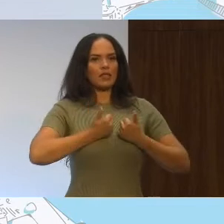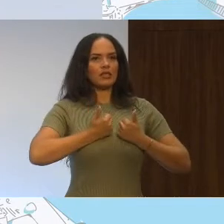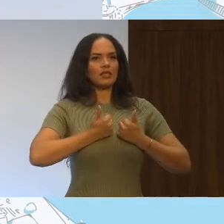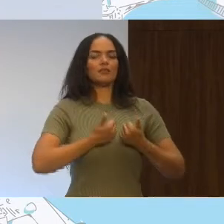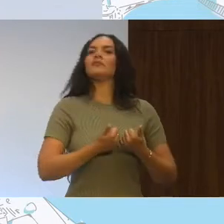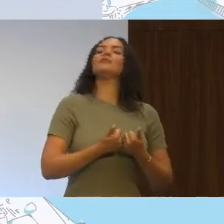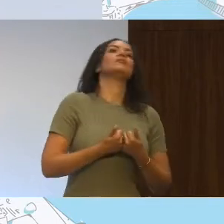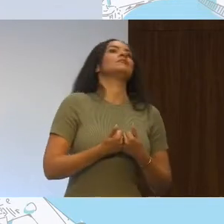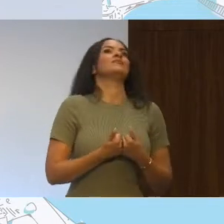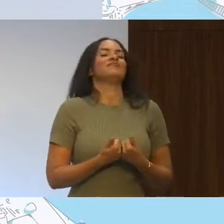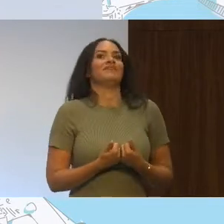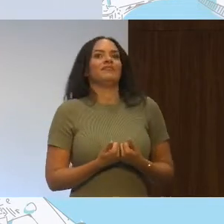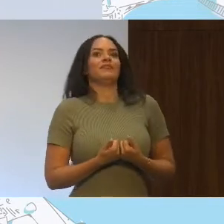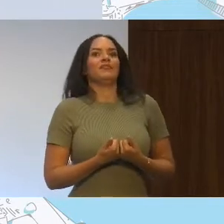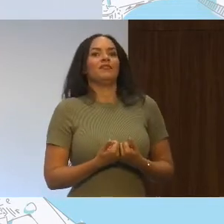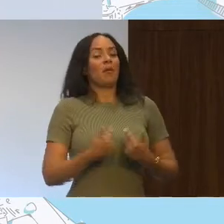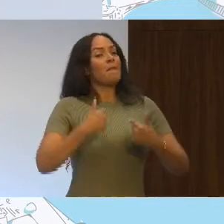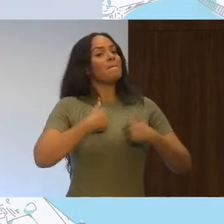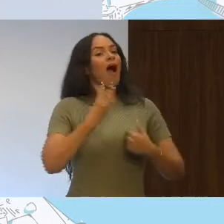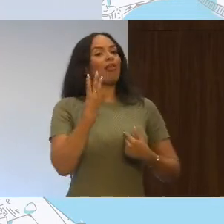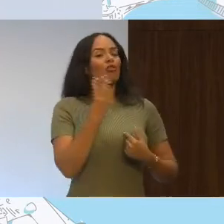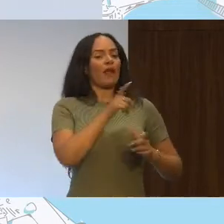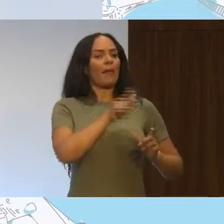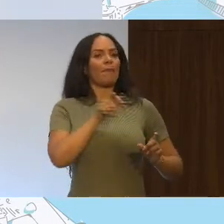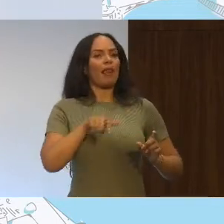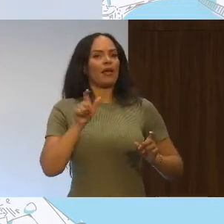I see now that my three pillars represent nourishment.